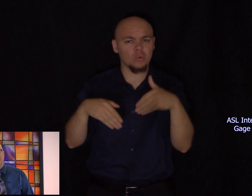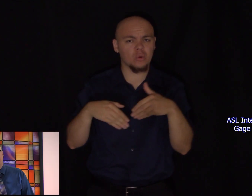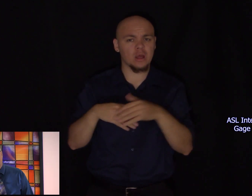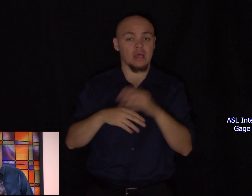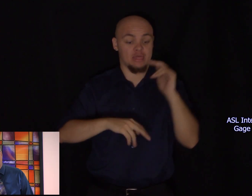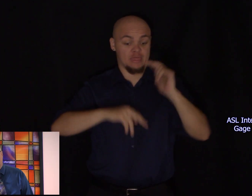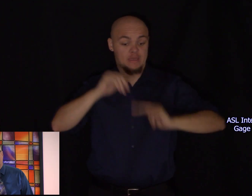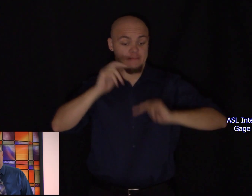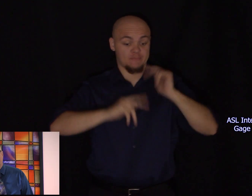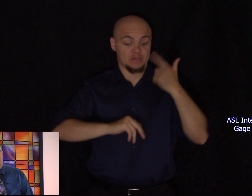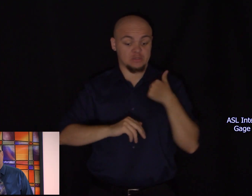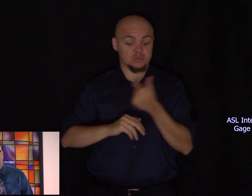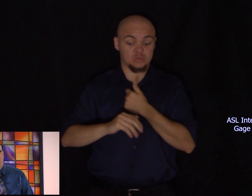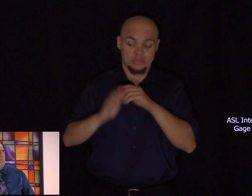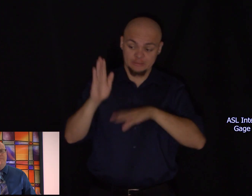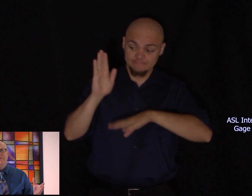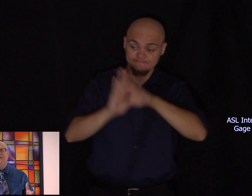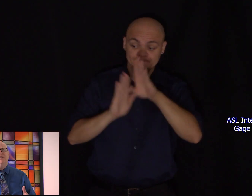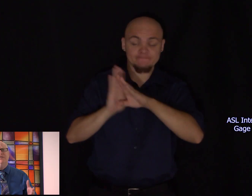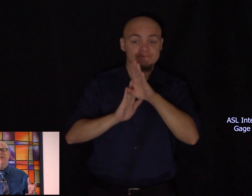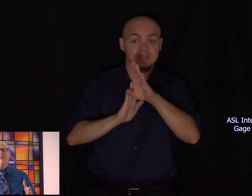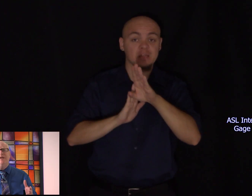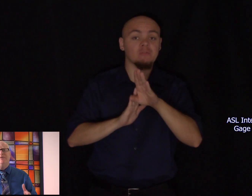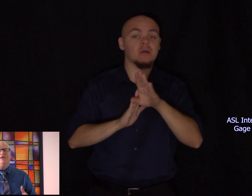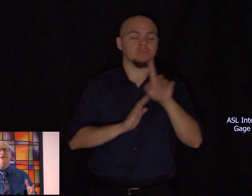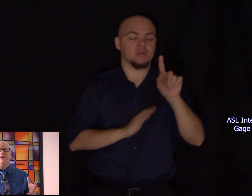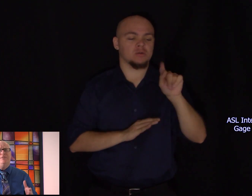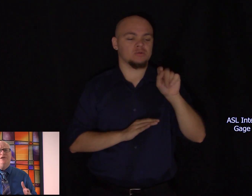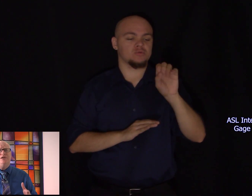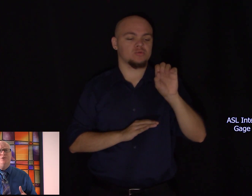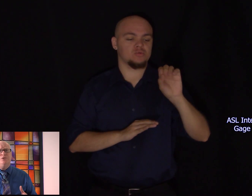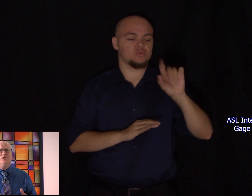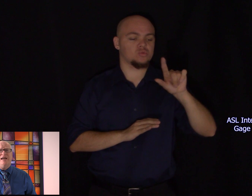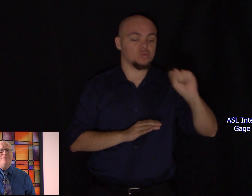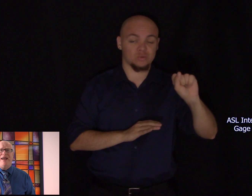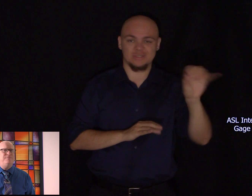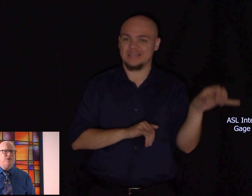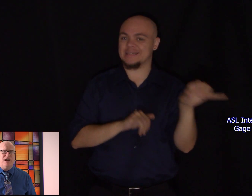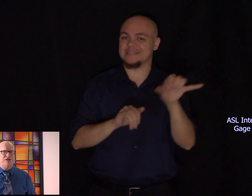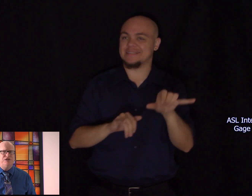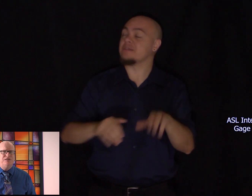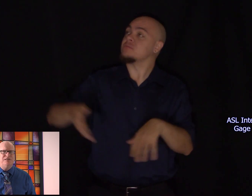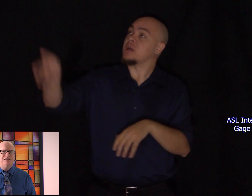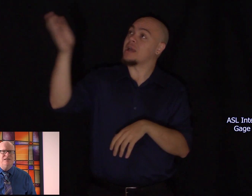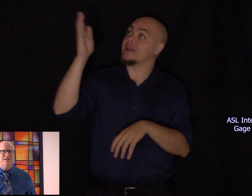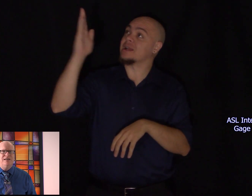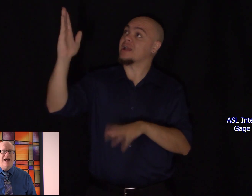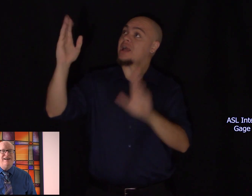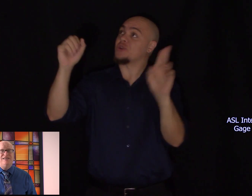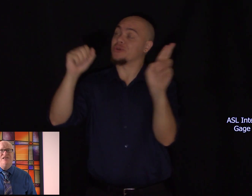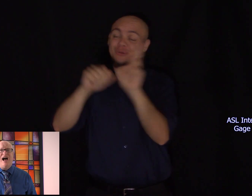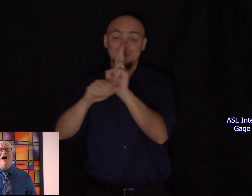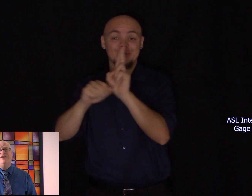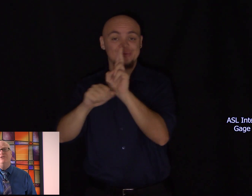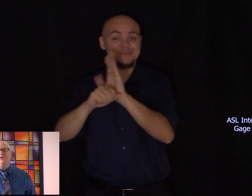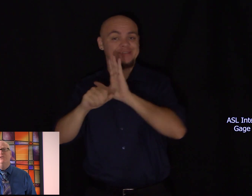skill the buildings that we build are merely tools like a paintbrush and it is God who uses